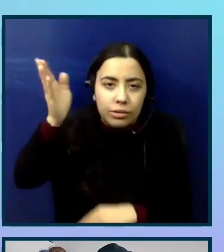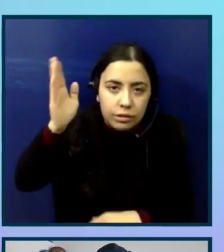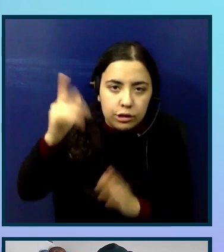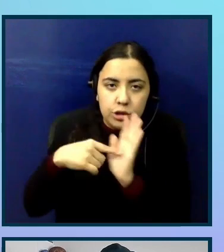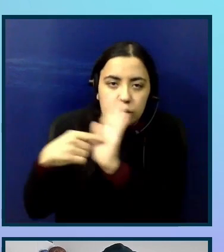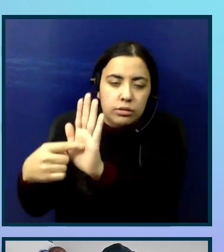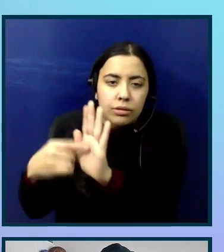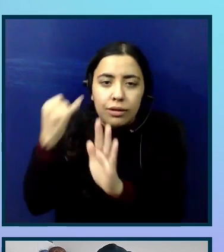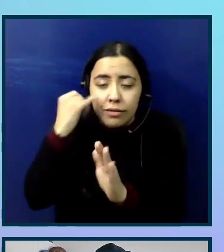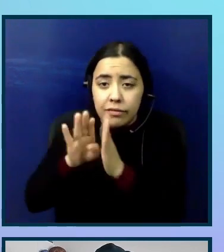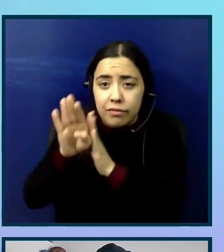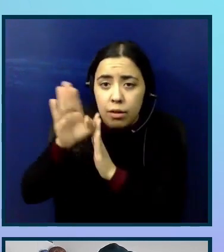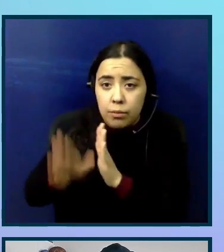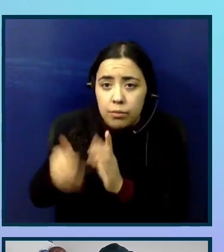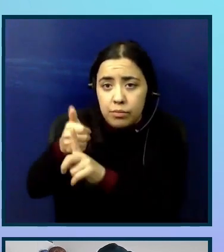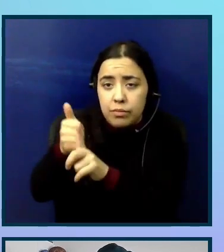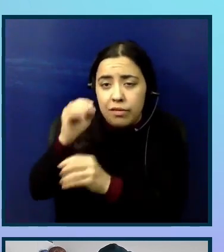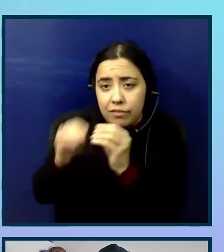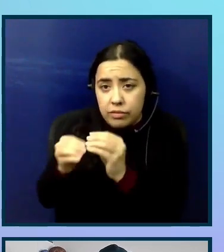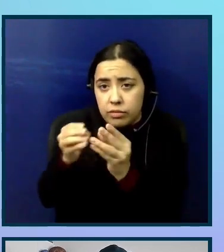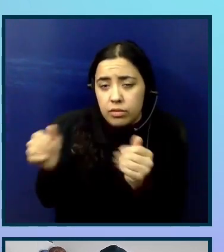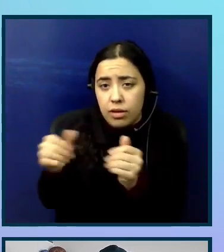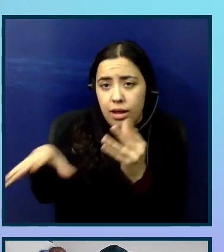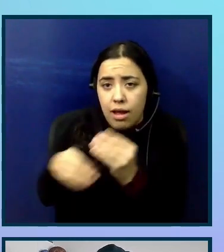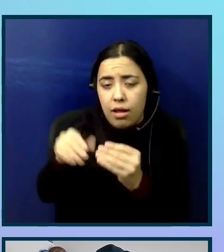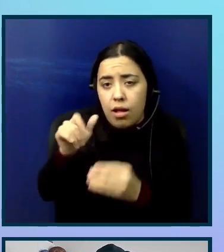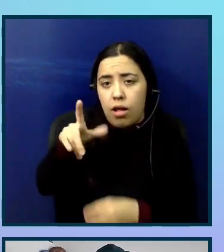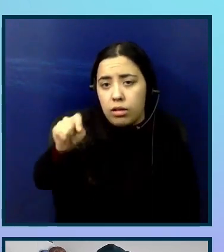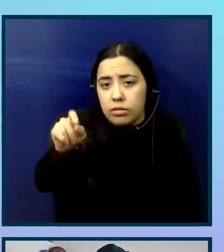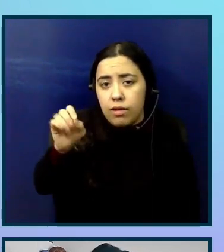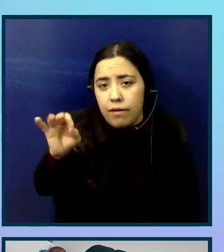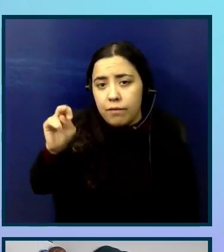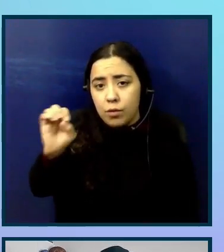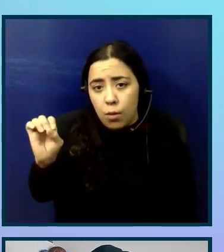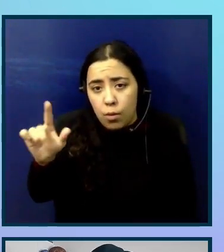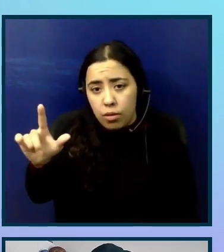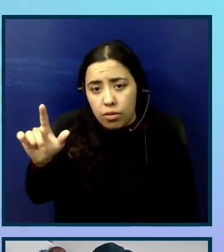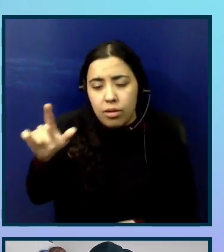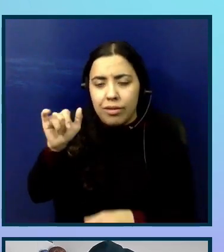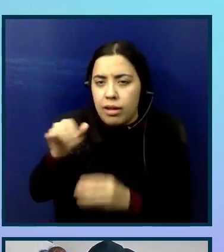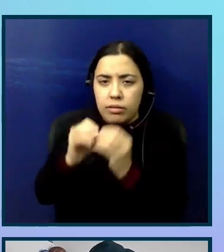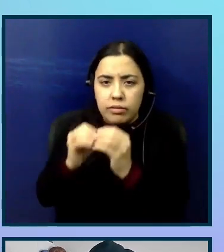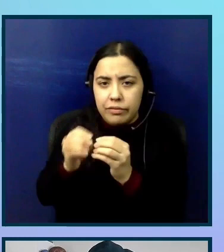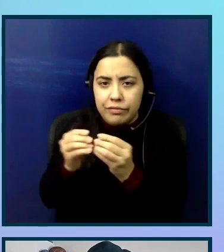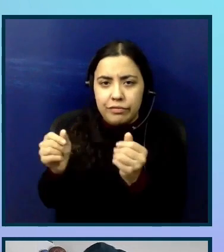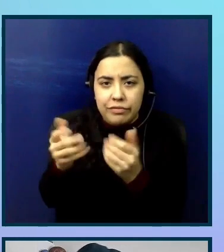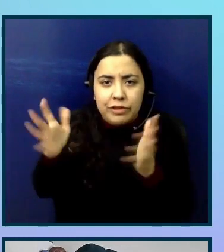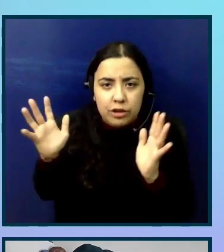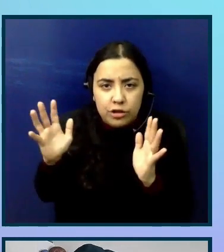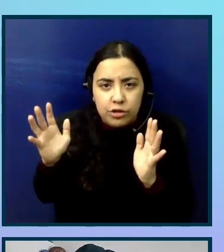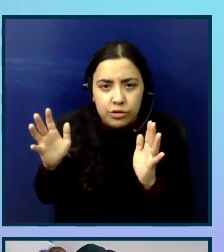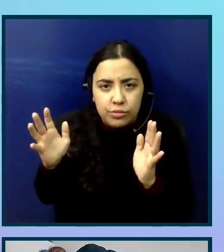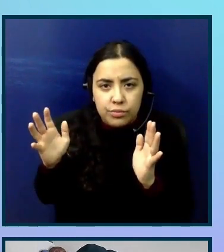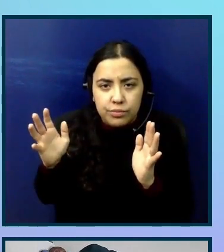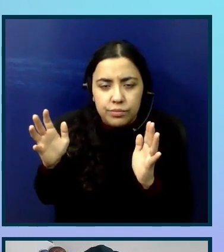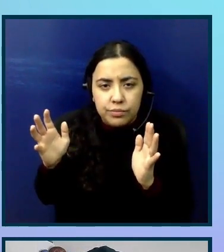If a developer fixes that and adds an also no, that issue is fixed. I don't have to wait until my test cases is run.